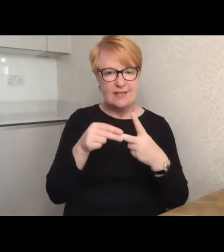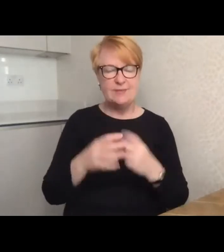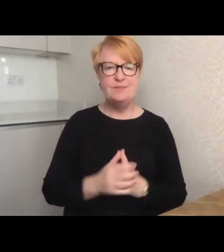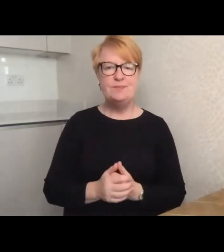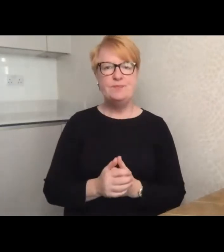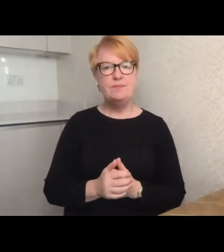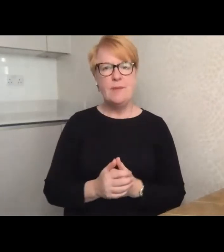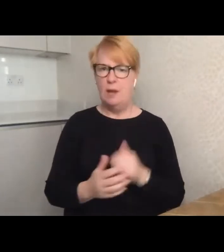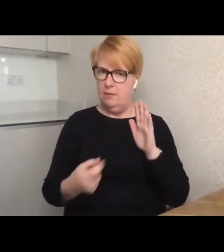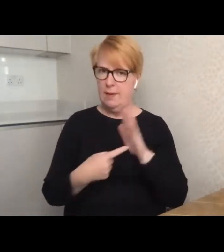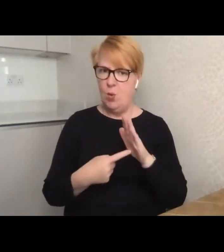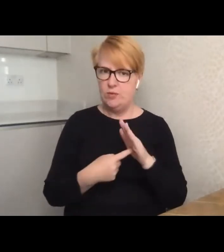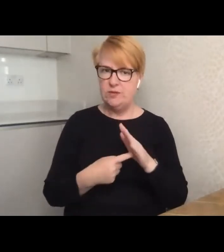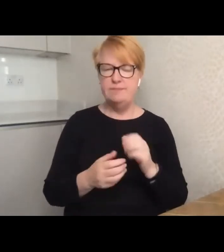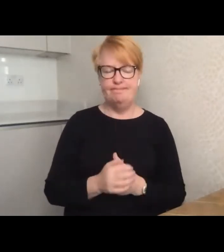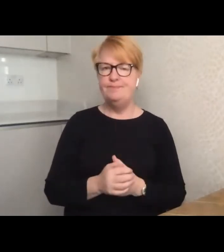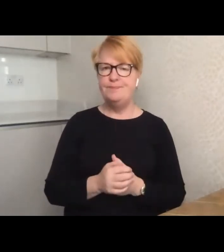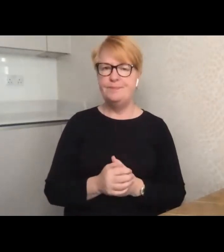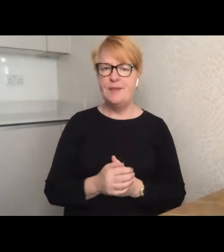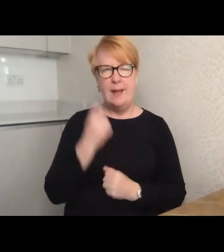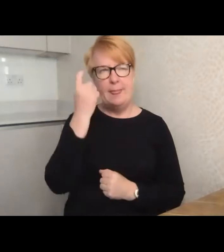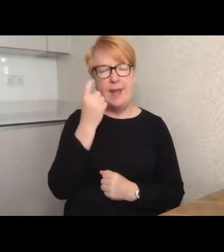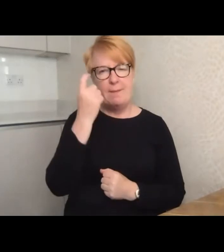we're going to be considering the ways in which socially engaged